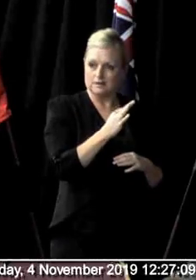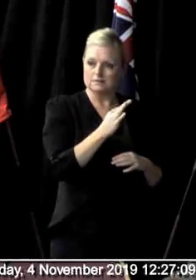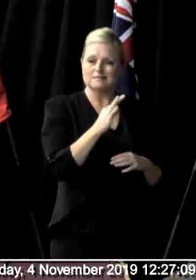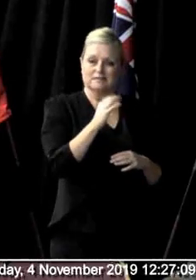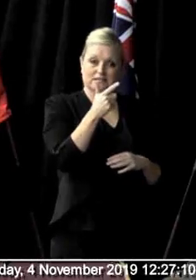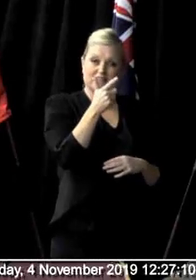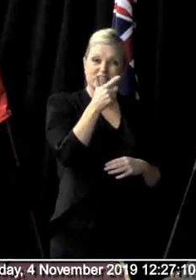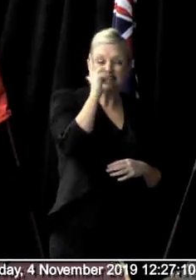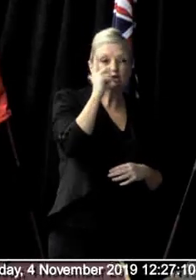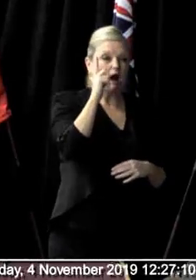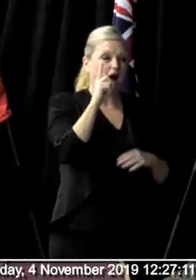in any particular fashion?